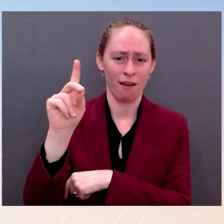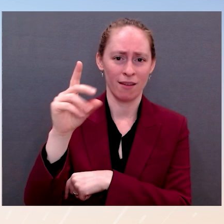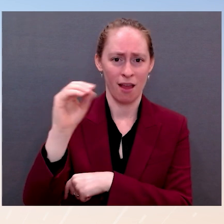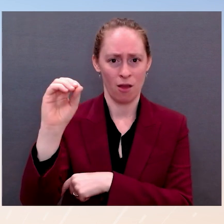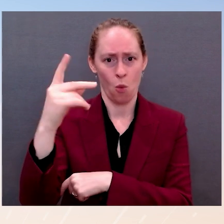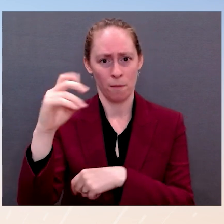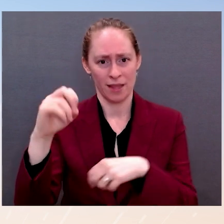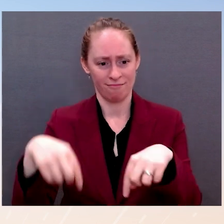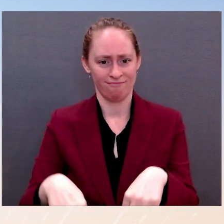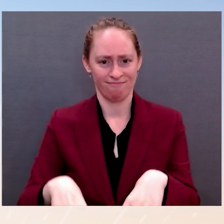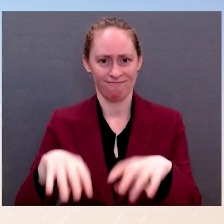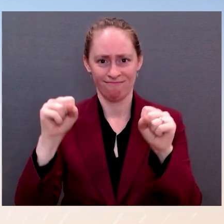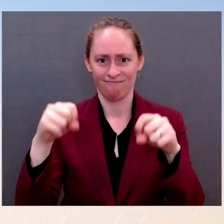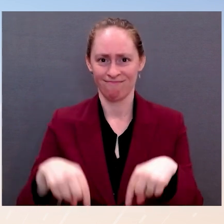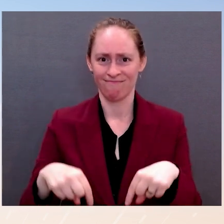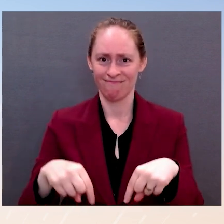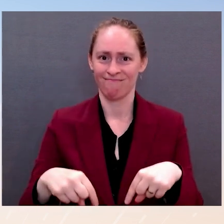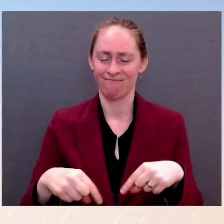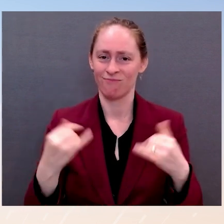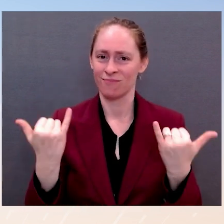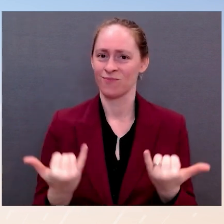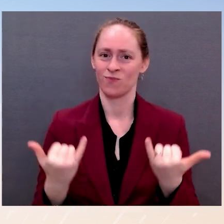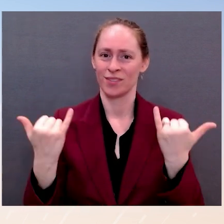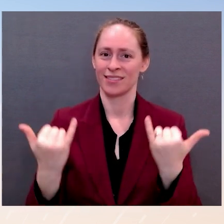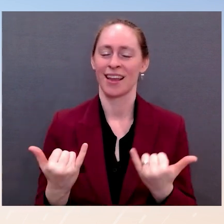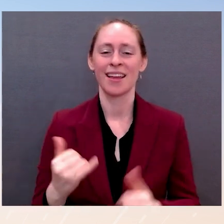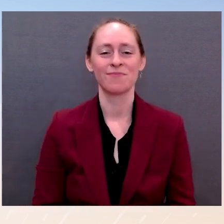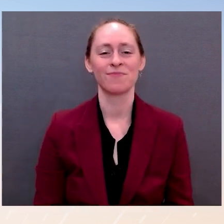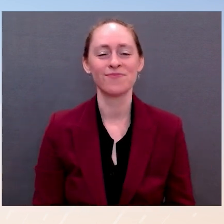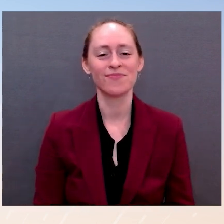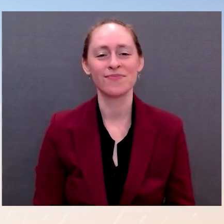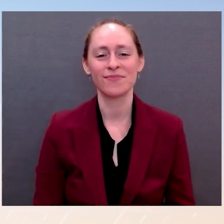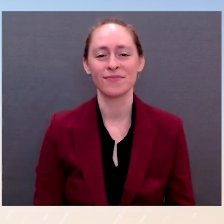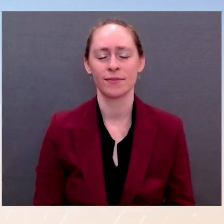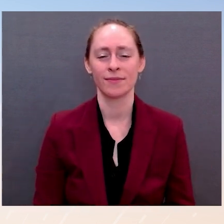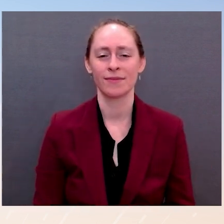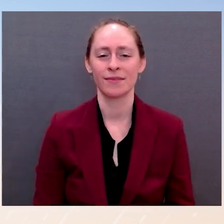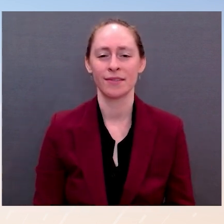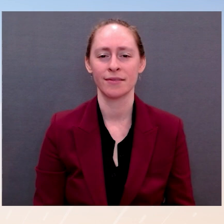for putting this event together and taking the time to not only celebrate the contributions